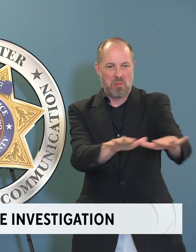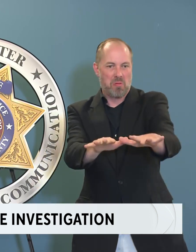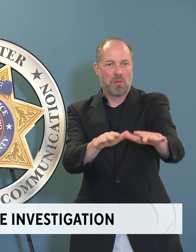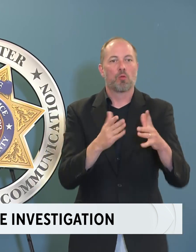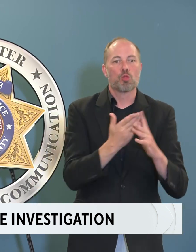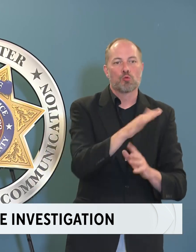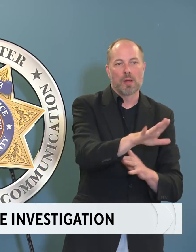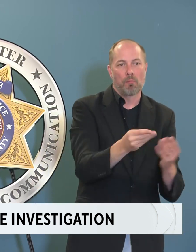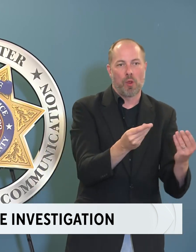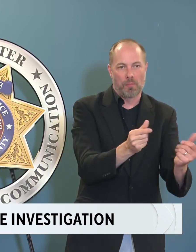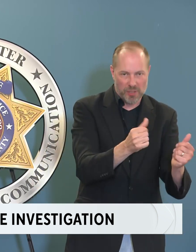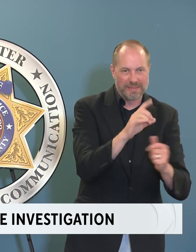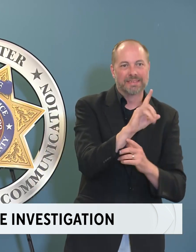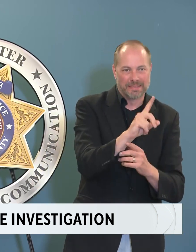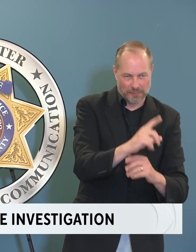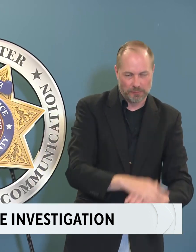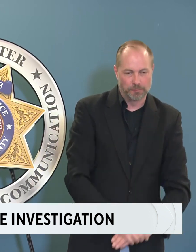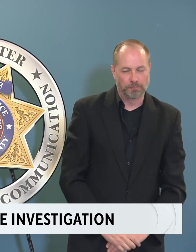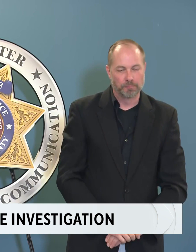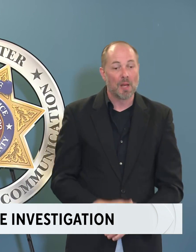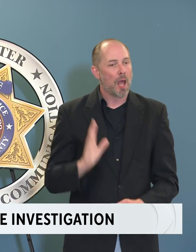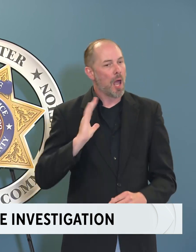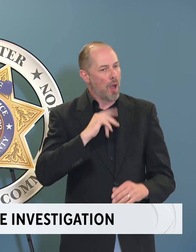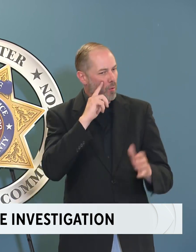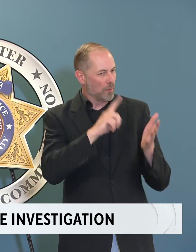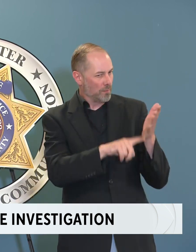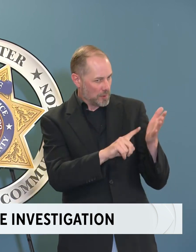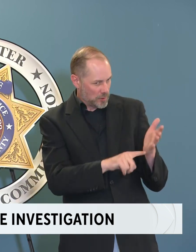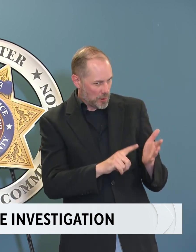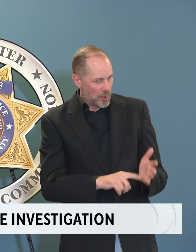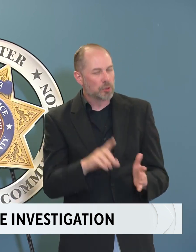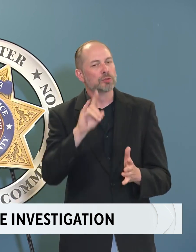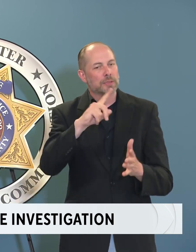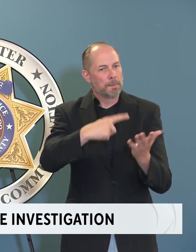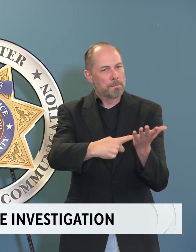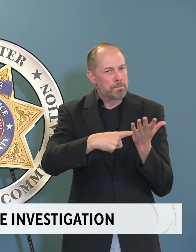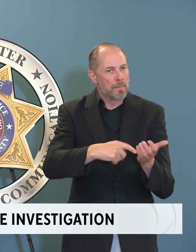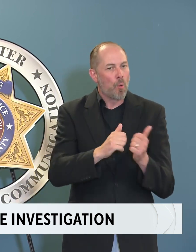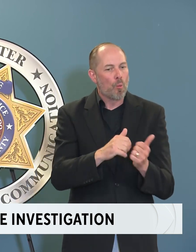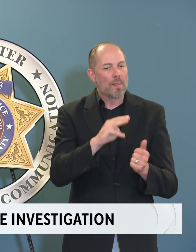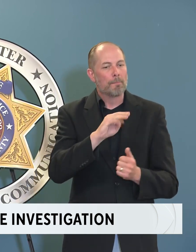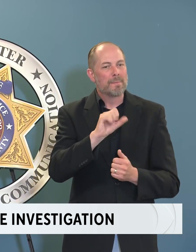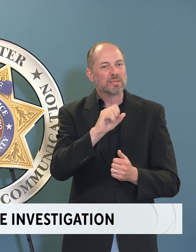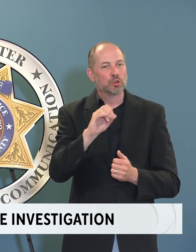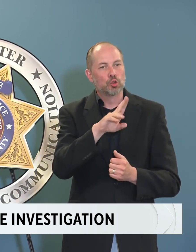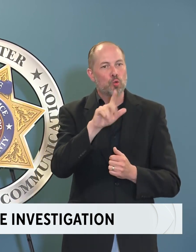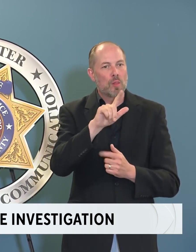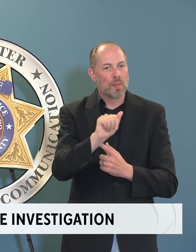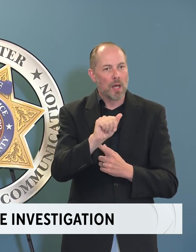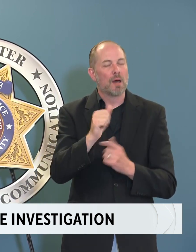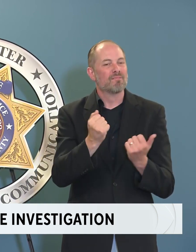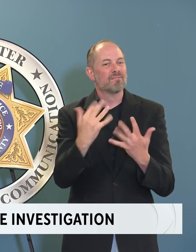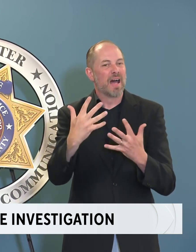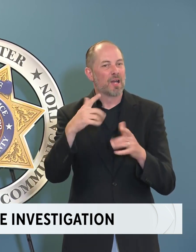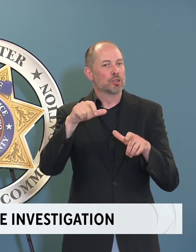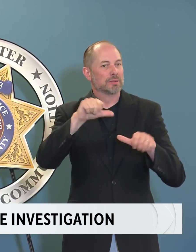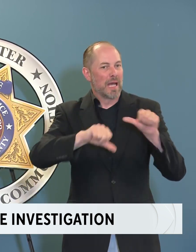BLOWN INTO THE NEARBY DRY VEGETATION AND THE VEGETATION CAUGHT FIRE AND BEGAN TO QUICKLY SPREAD THROUGH THE